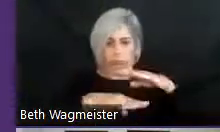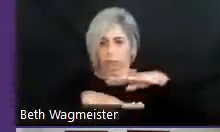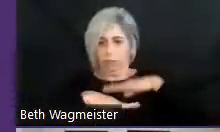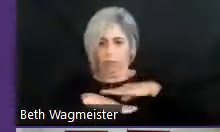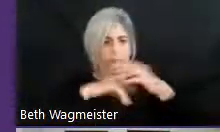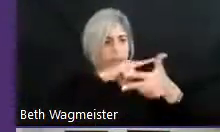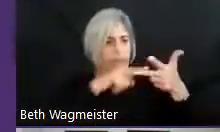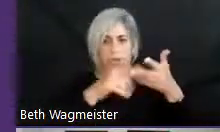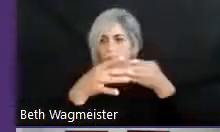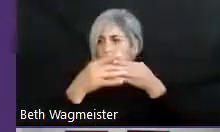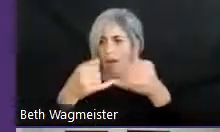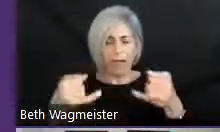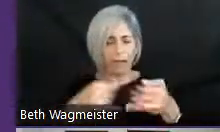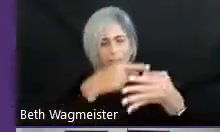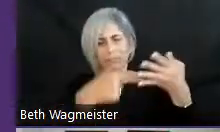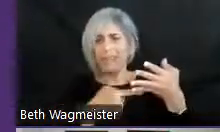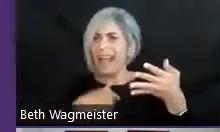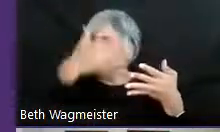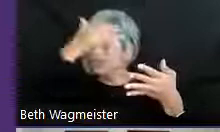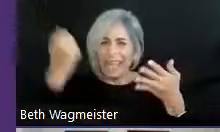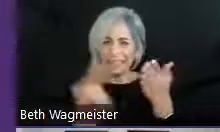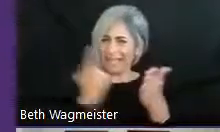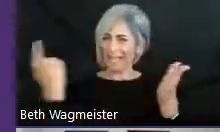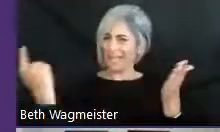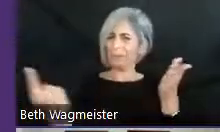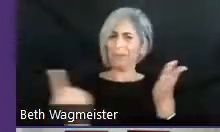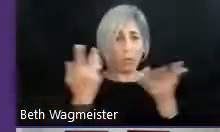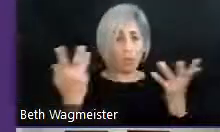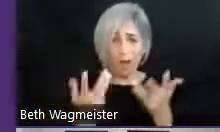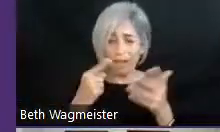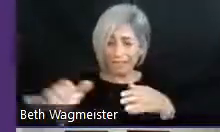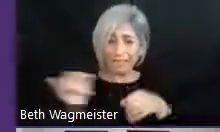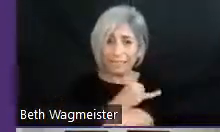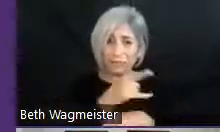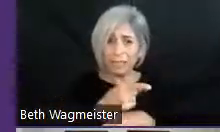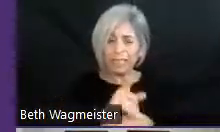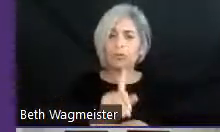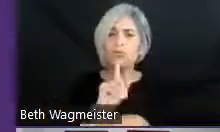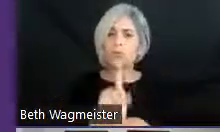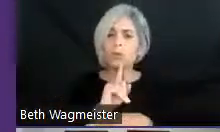the guidelines that what I forget, sometimes, is that this industry is really about the